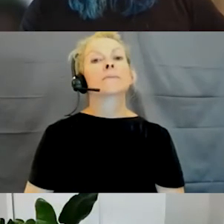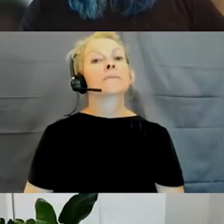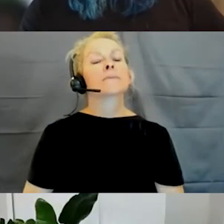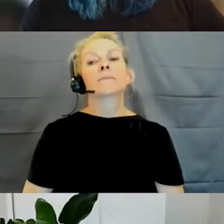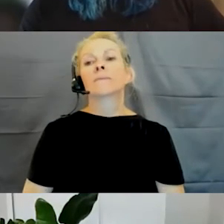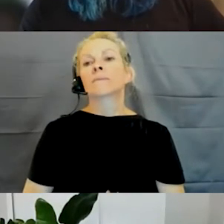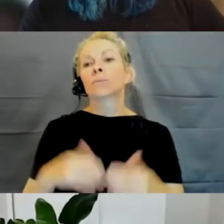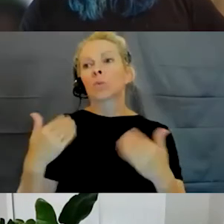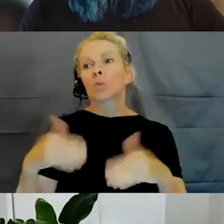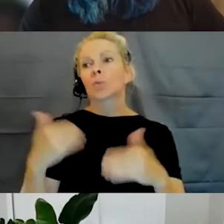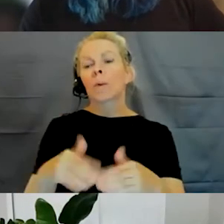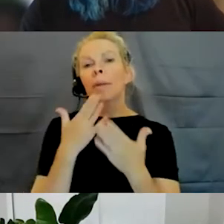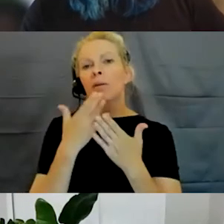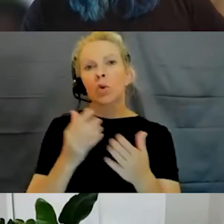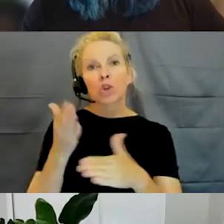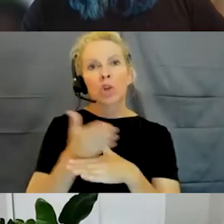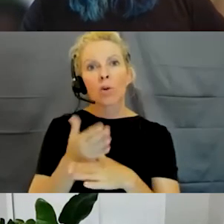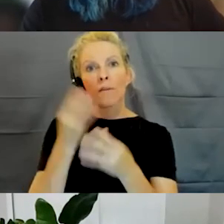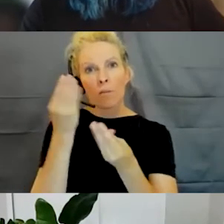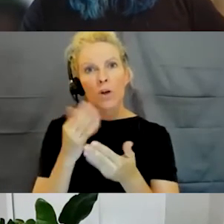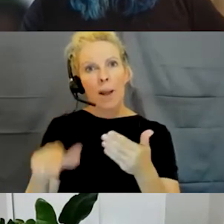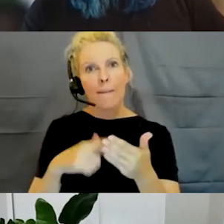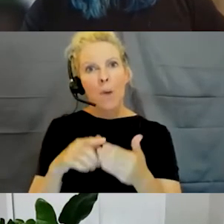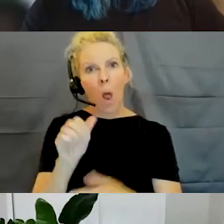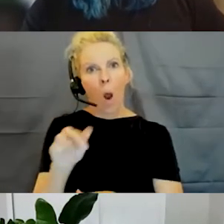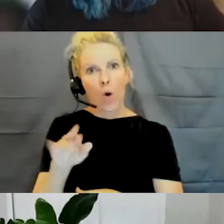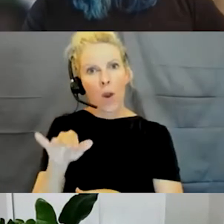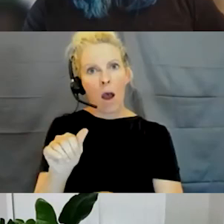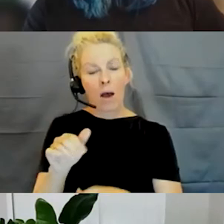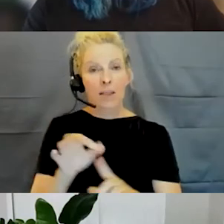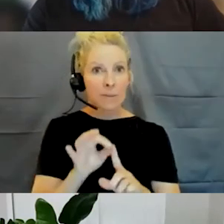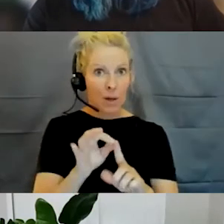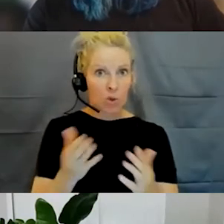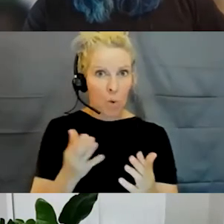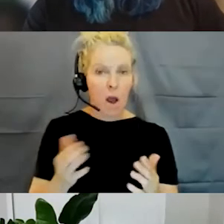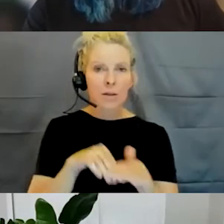thank you for sharing the information about the aria, especially the accessibility tree.